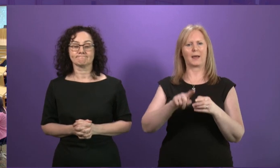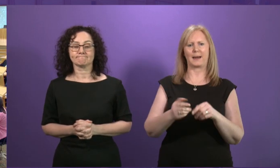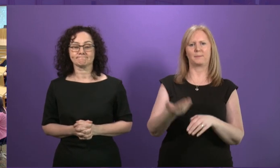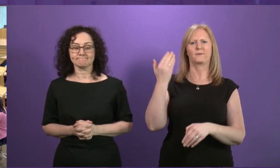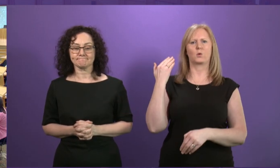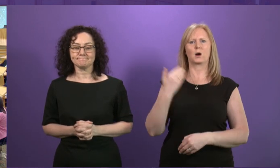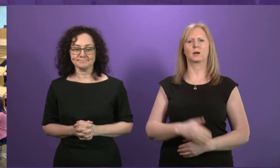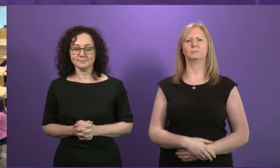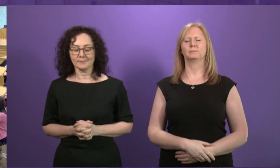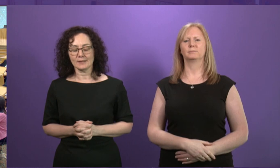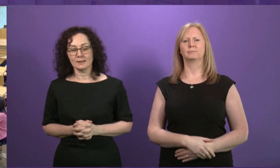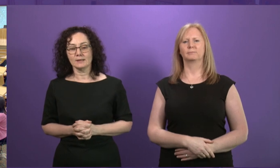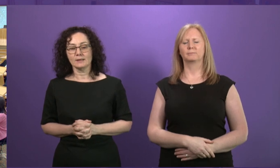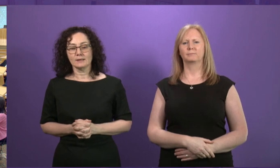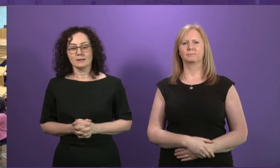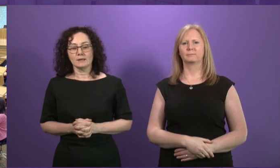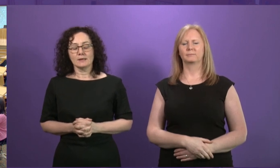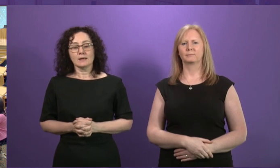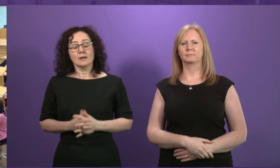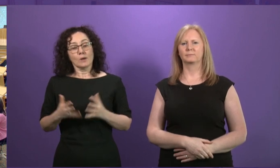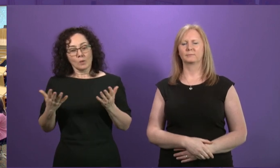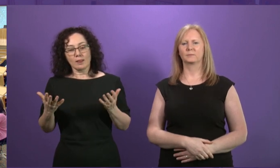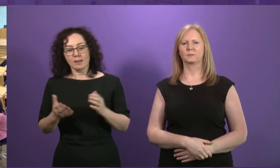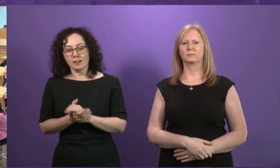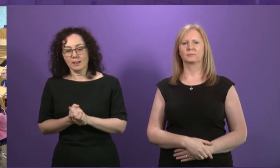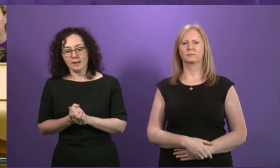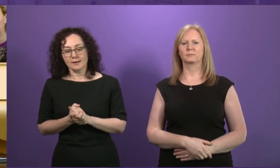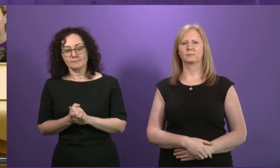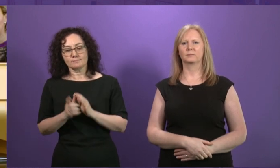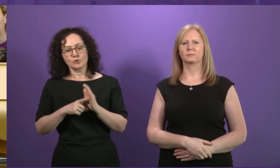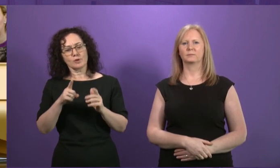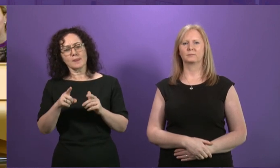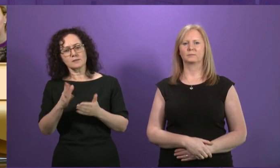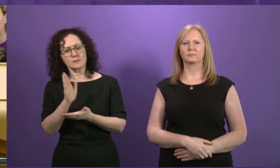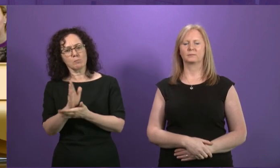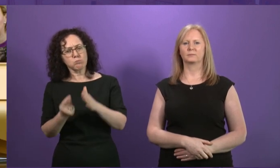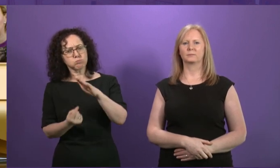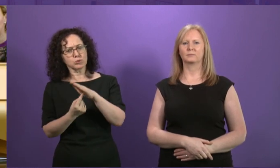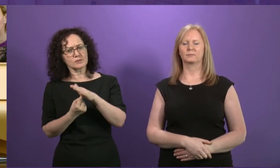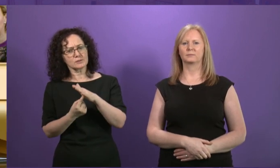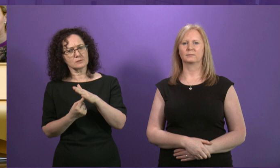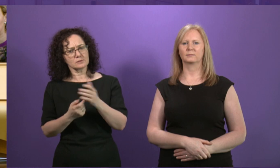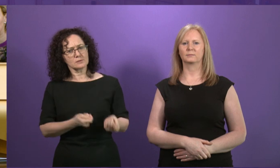The First Minister: John Mason makes an important point because,